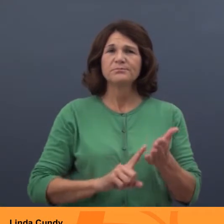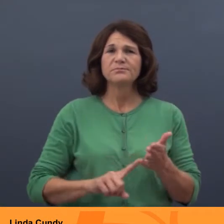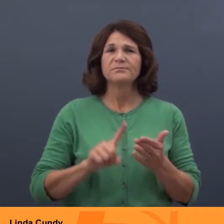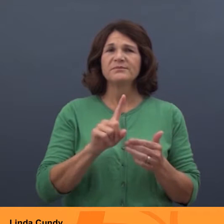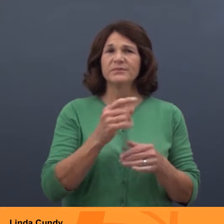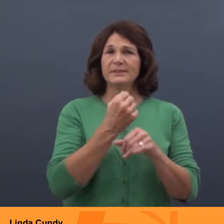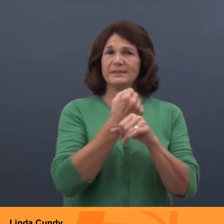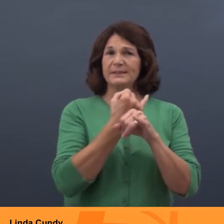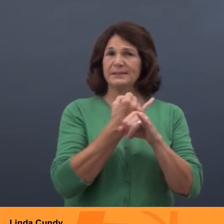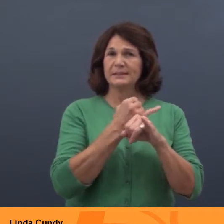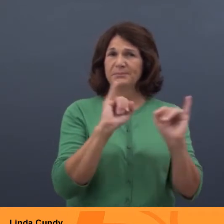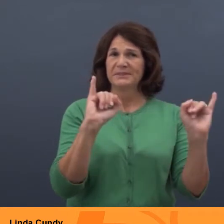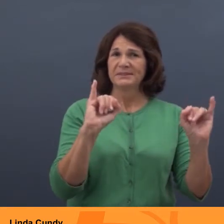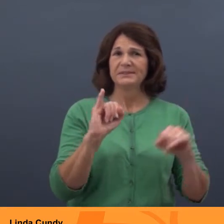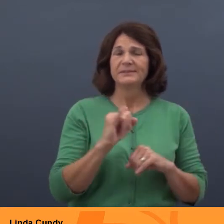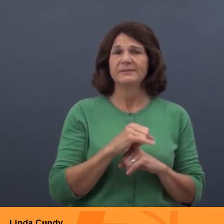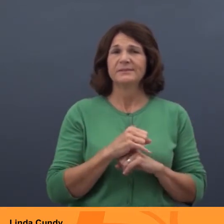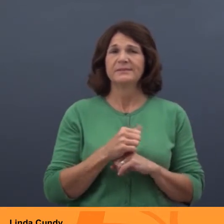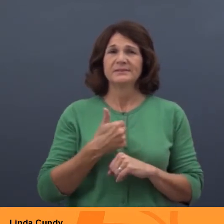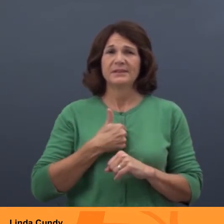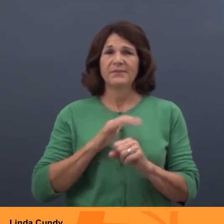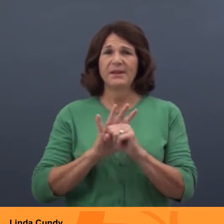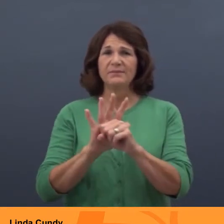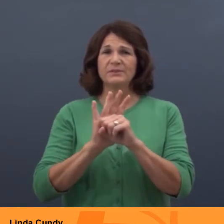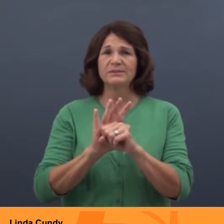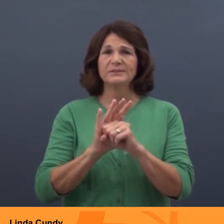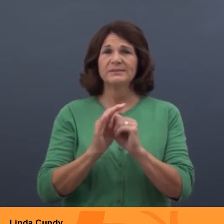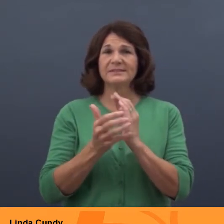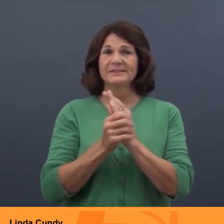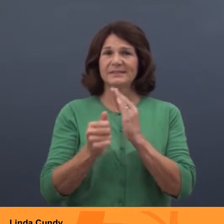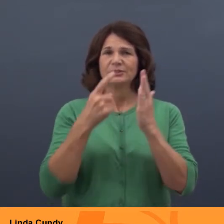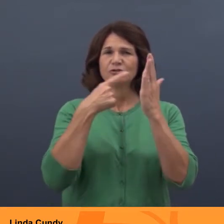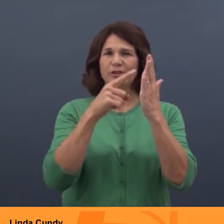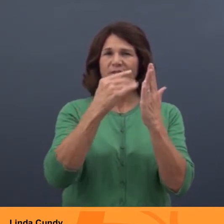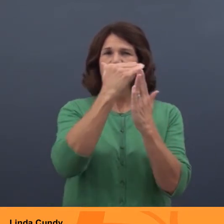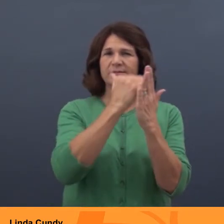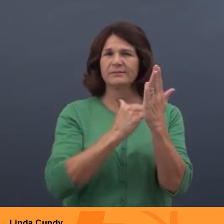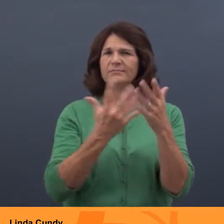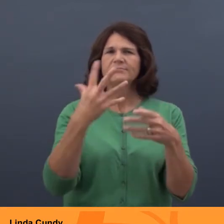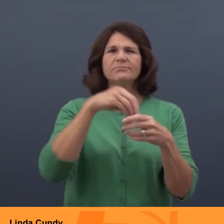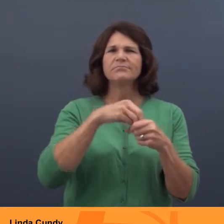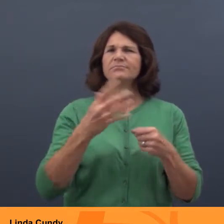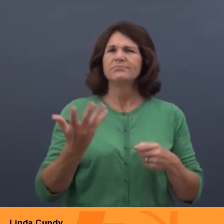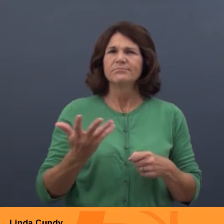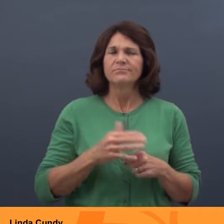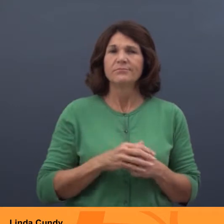Informal Inventory of Independence and Self Advocacy Skills Checklist.